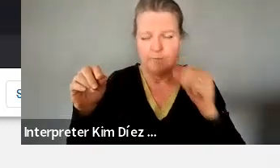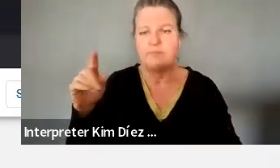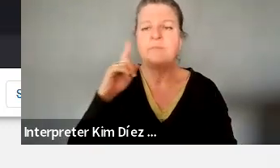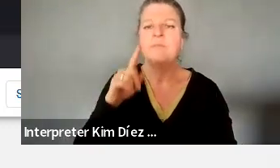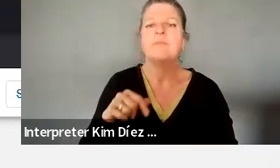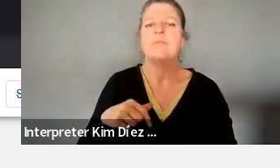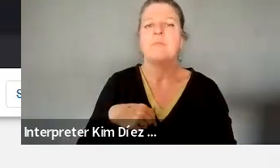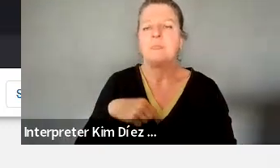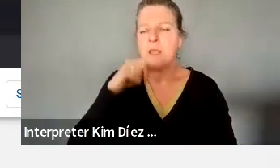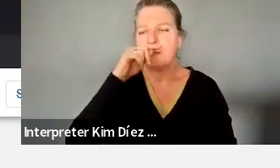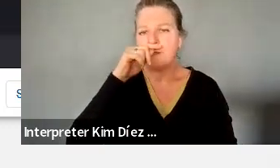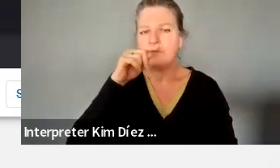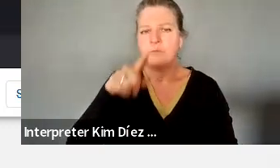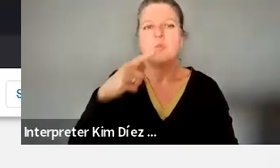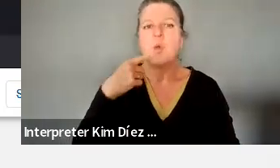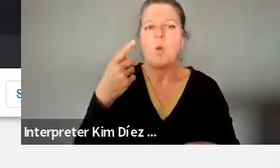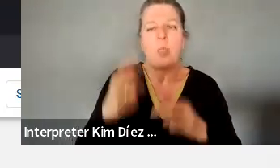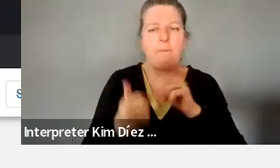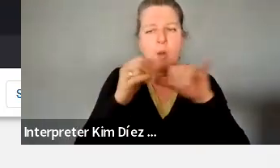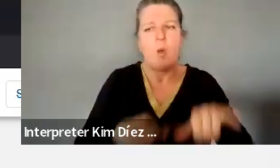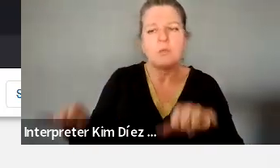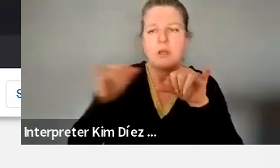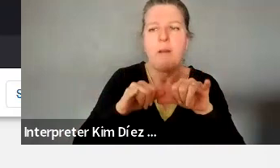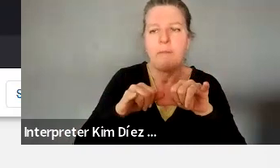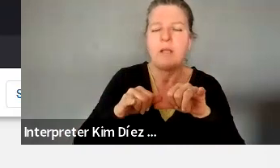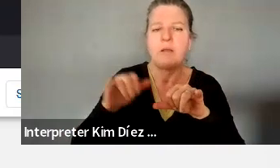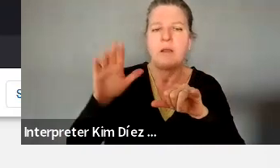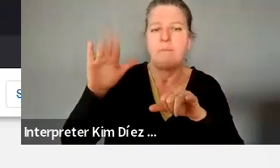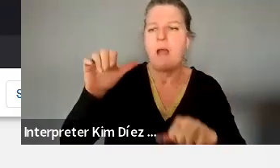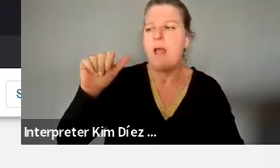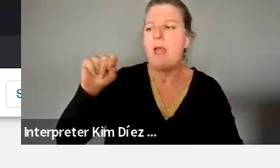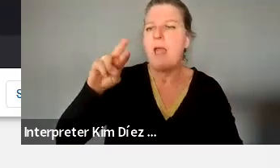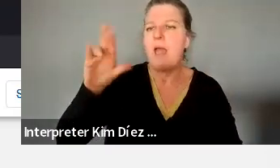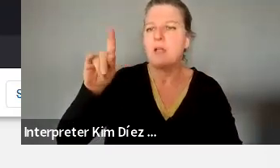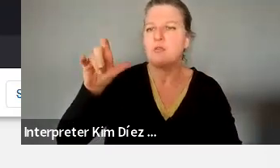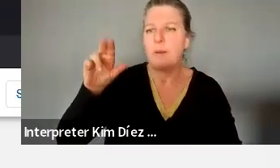as Creative Commons by Attribution. That one is the most open and accessible, or I should say remixable.